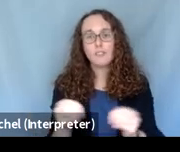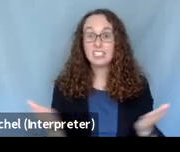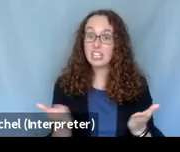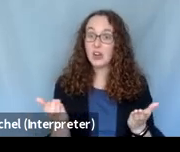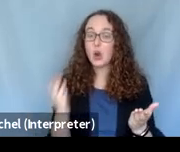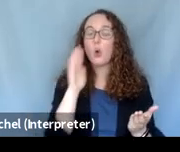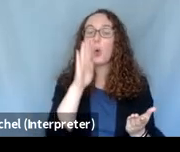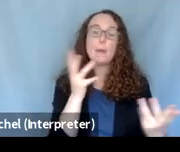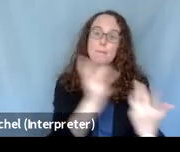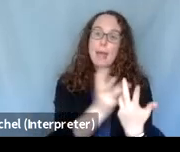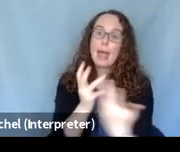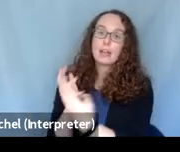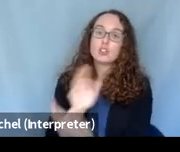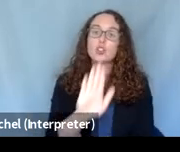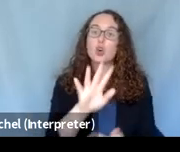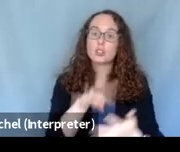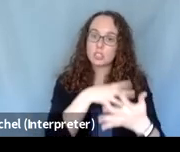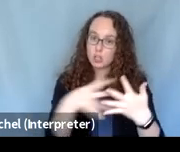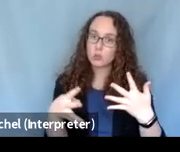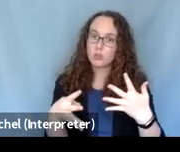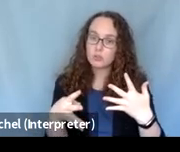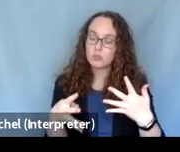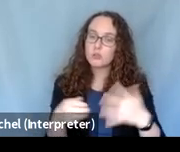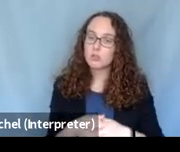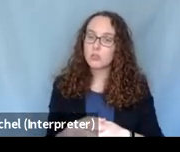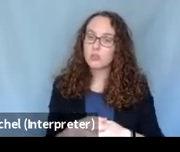needs are different but I would apply to a number of